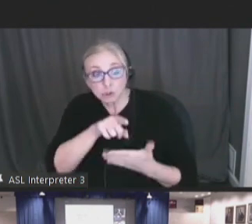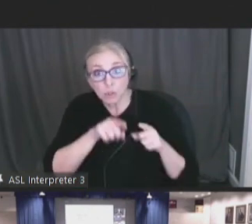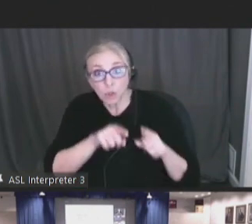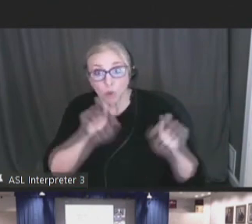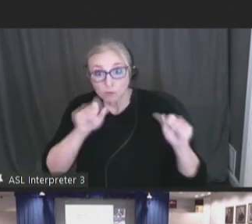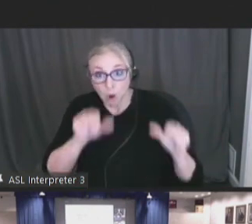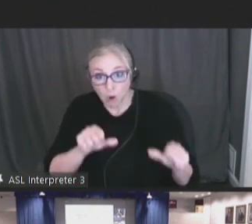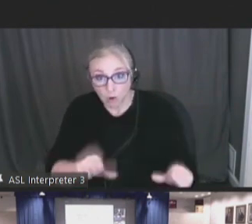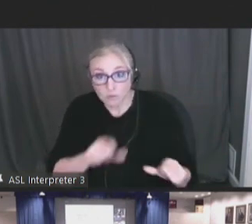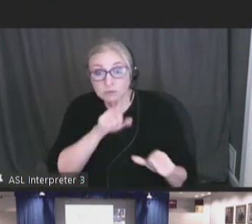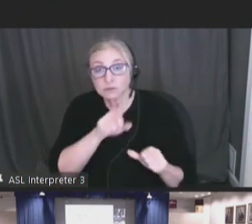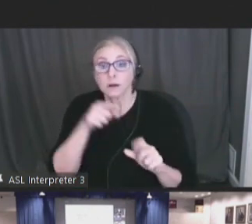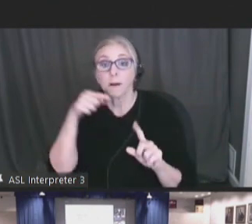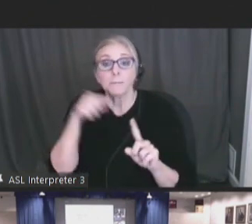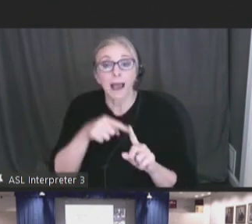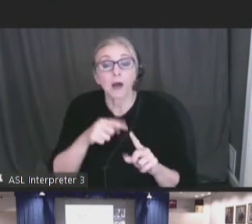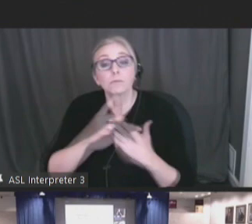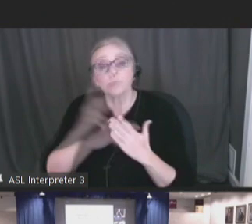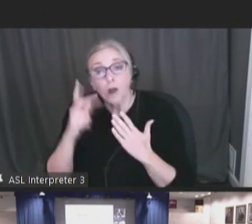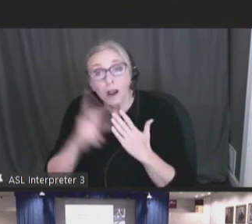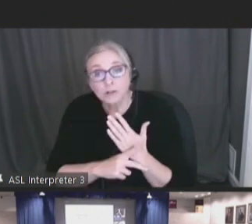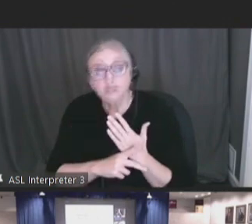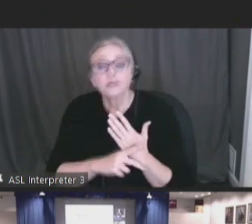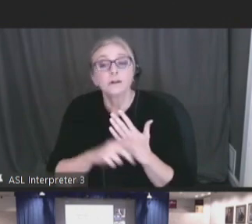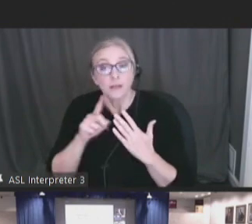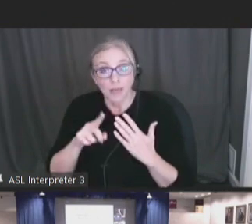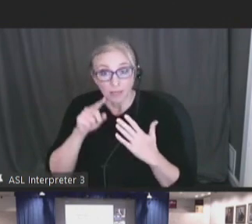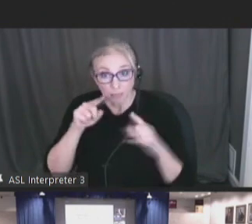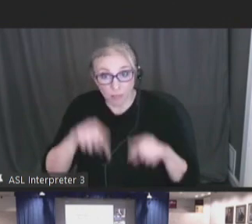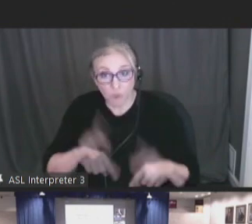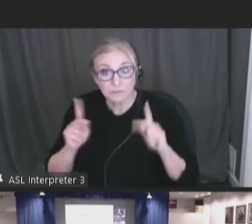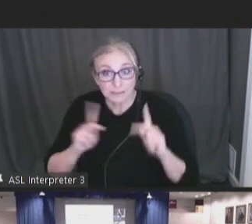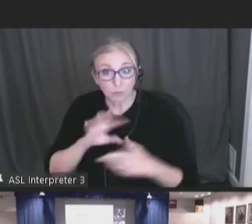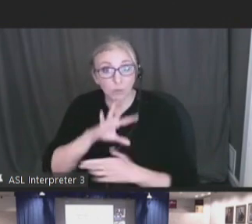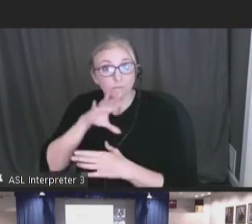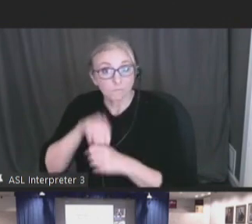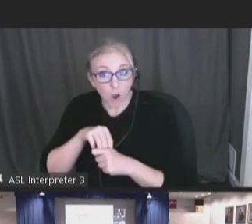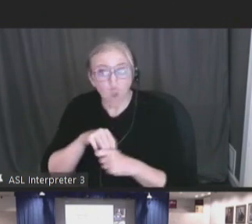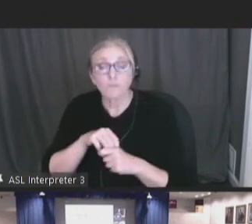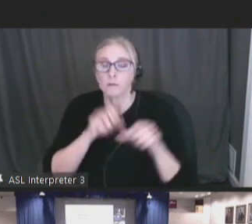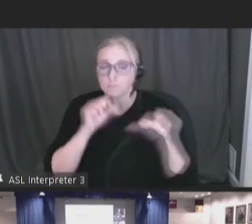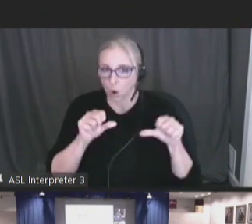the projects that those individuals did that are posted in the reports.